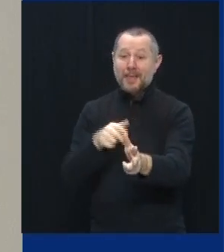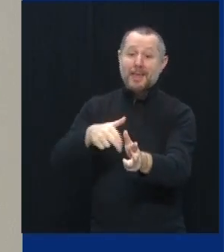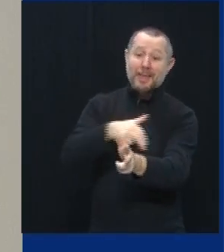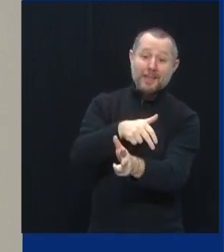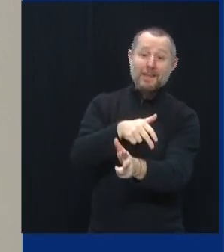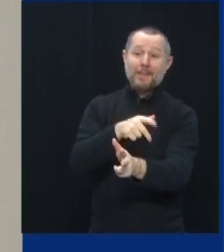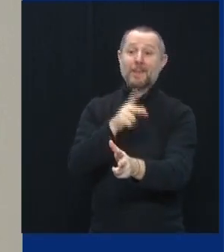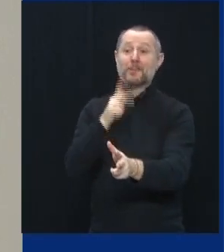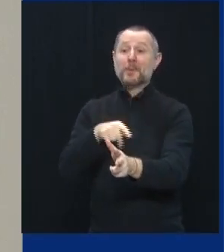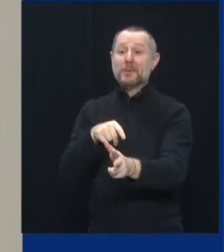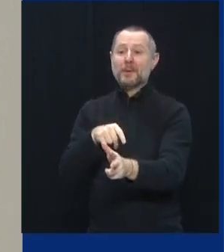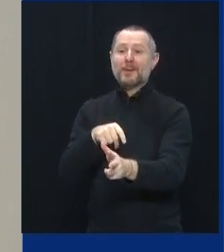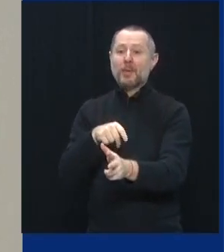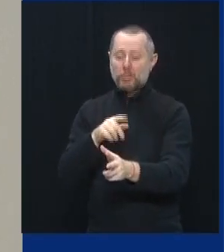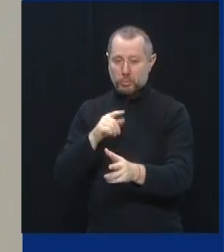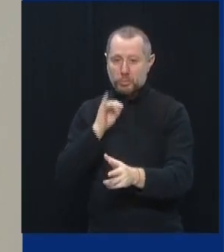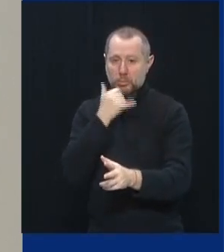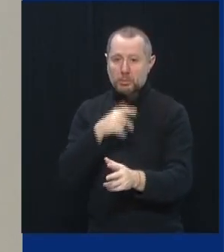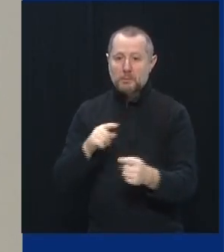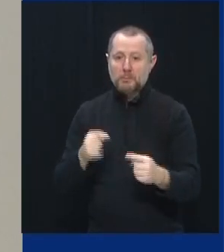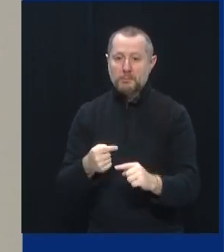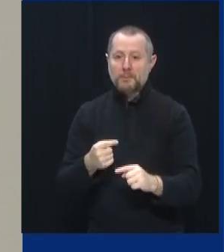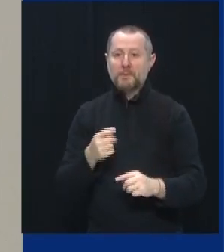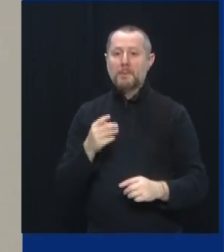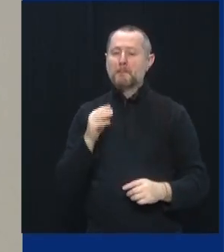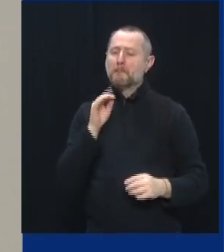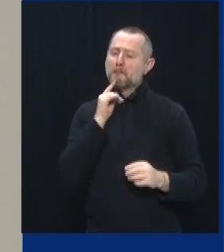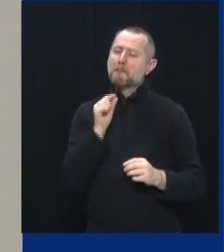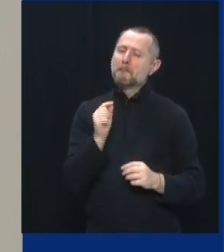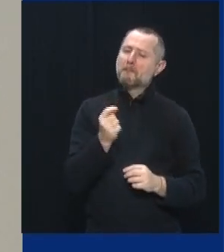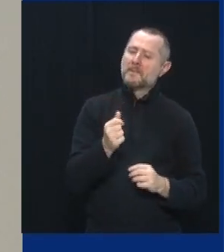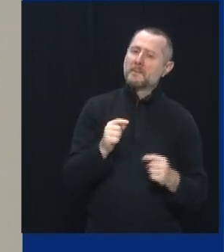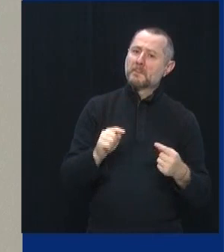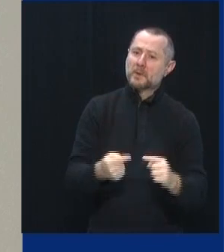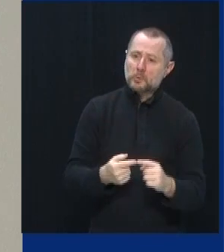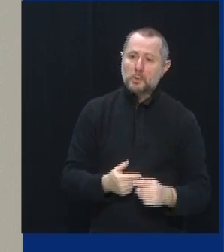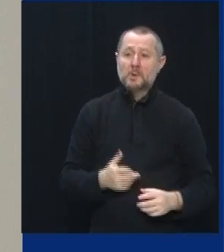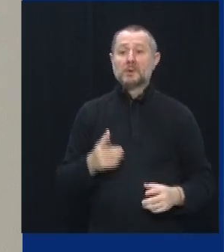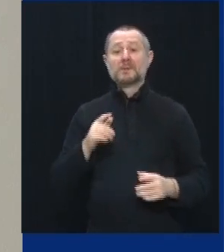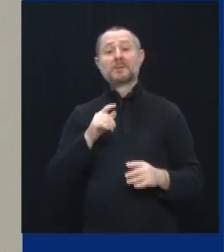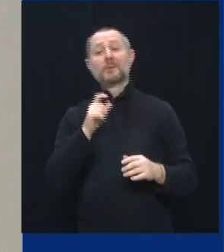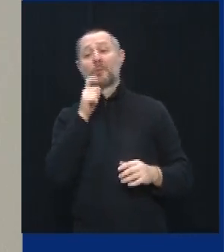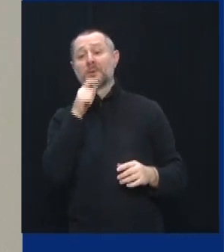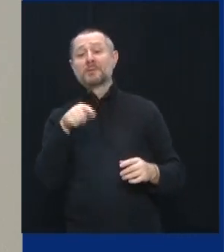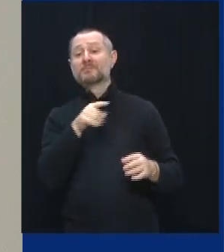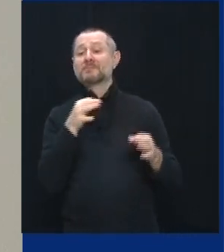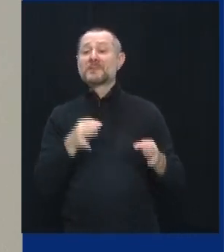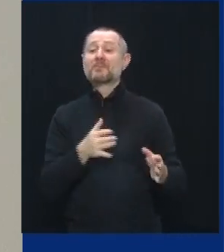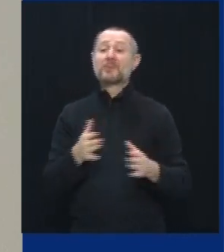TROOPER WAS ASSISTING A DISABLED MOTORIST IN SENECA COUNTY WAS INJURED ALSO. FORTUNATELY EVERYONE SUSTAINED